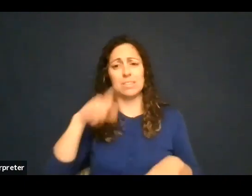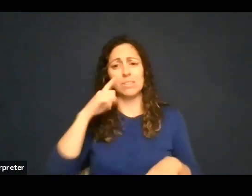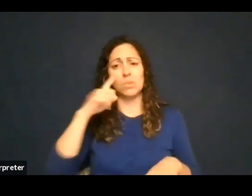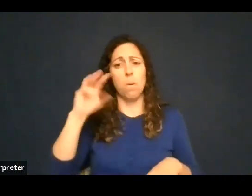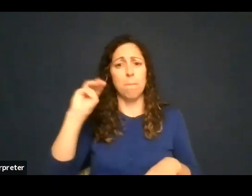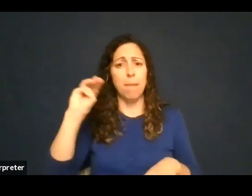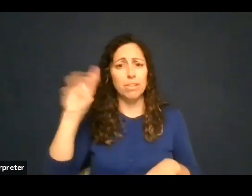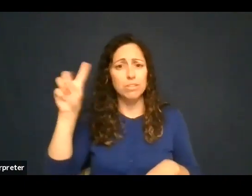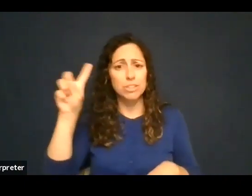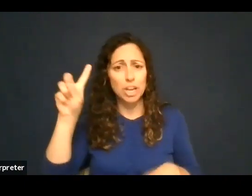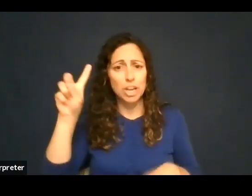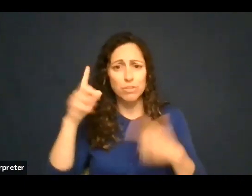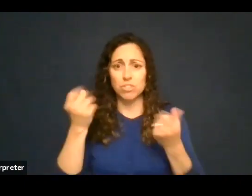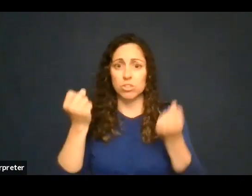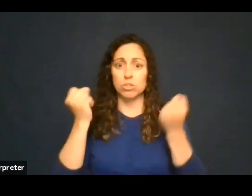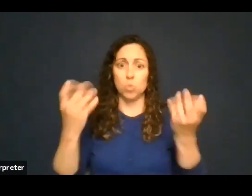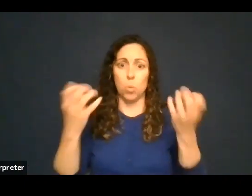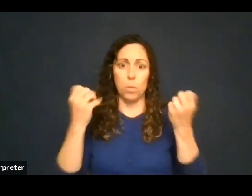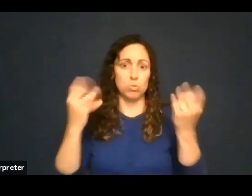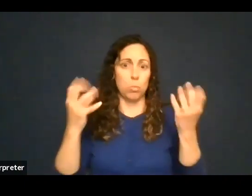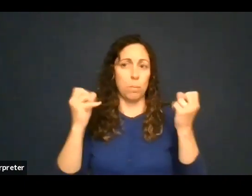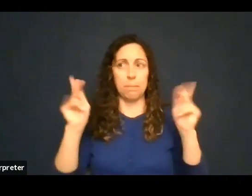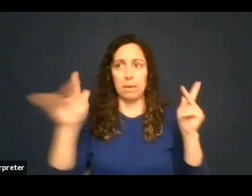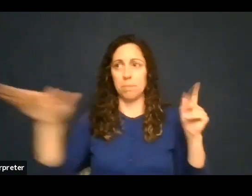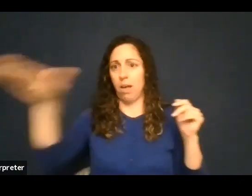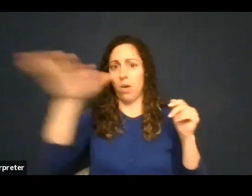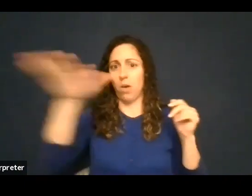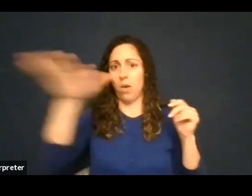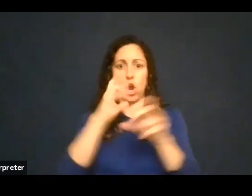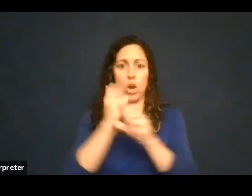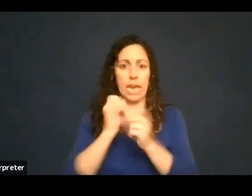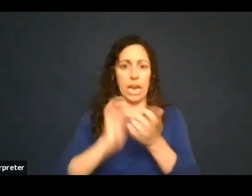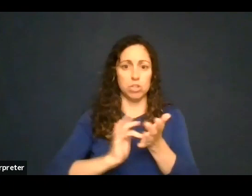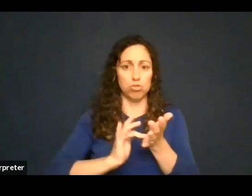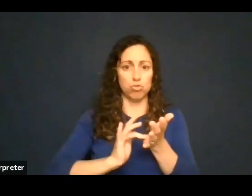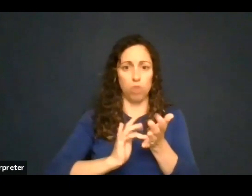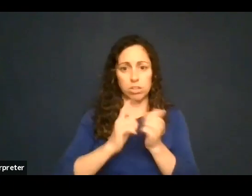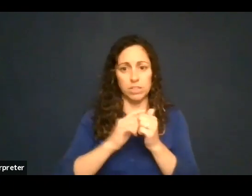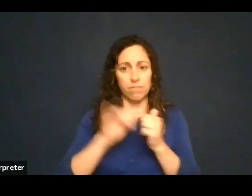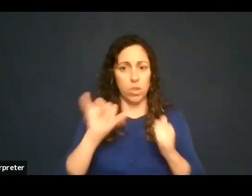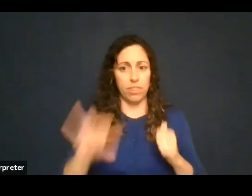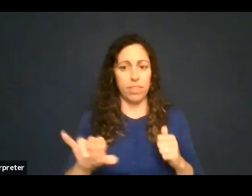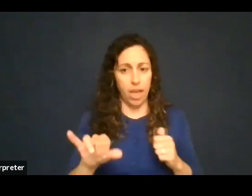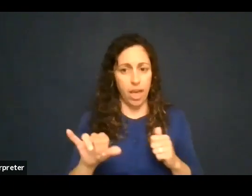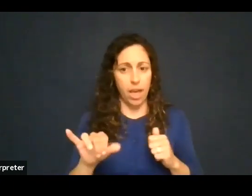of patients receiving drugs by the same route of administration that we use for RNA therapy.